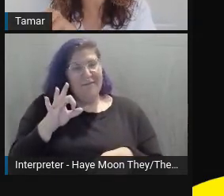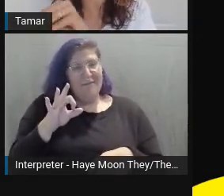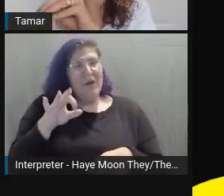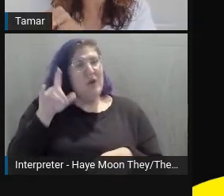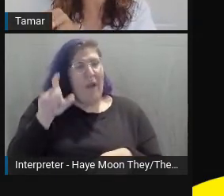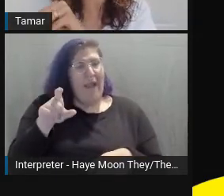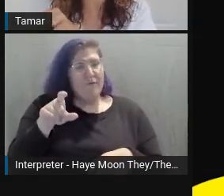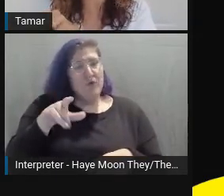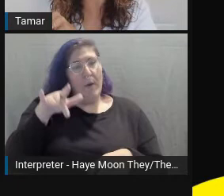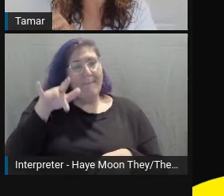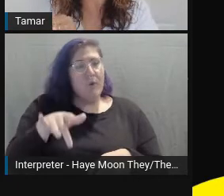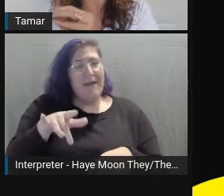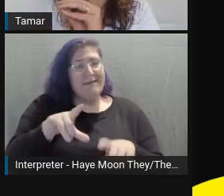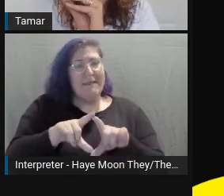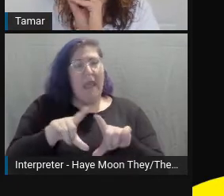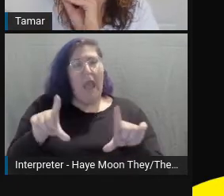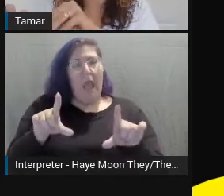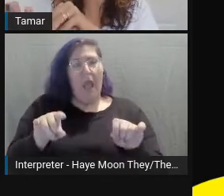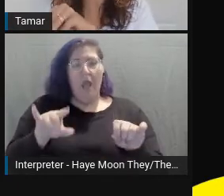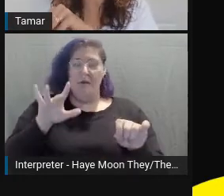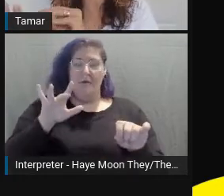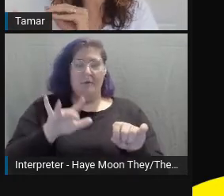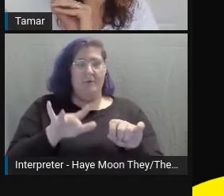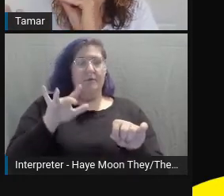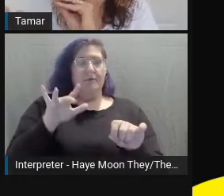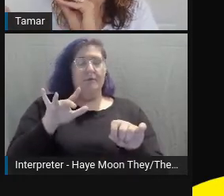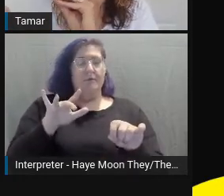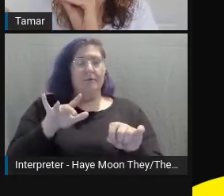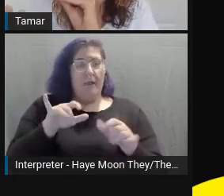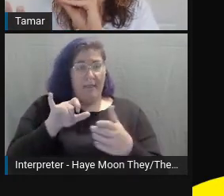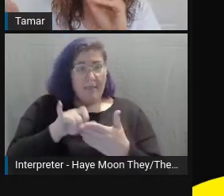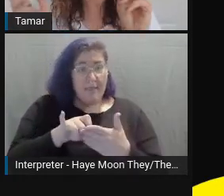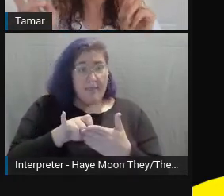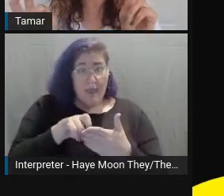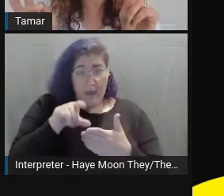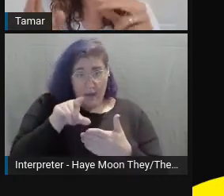or click the Submit button, the Submit button has to be pressable